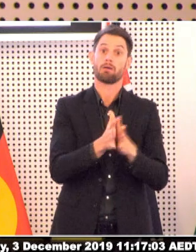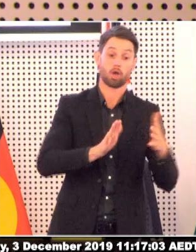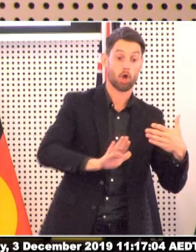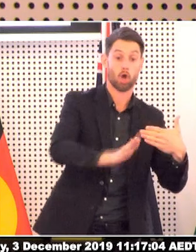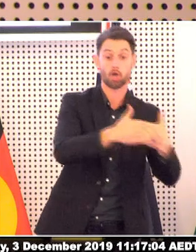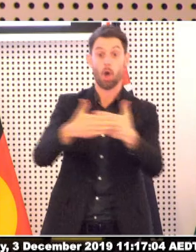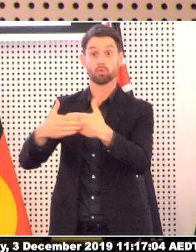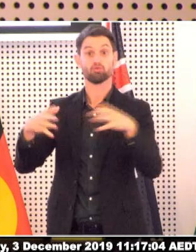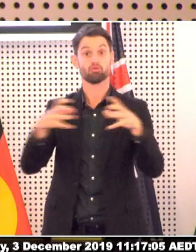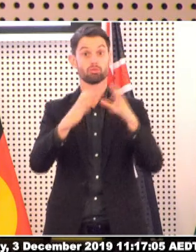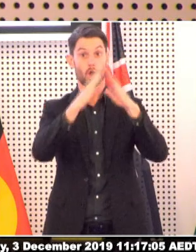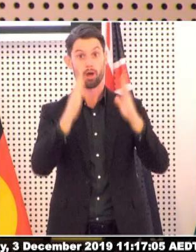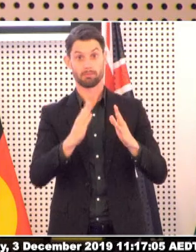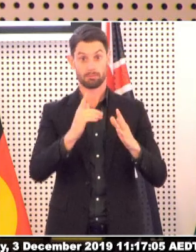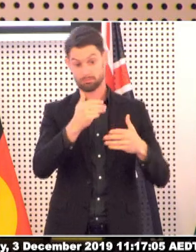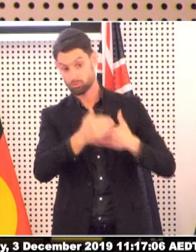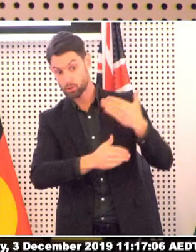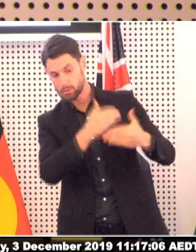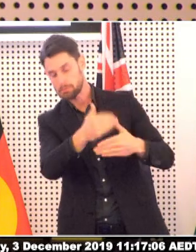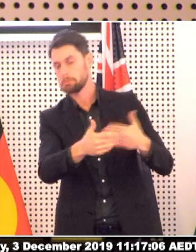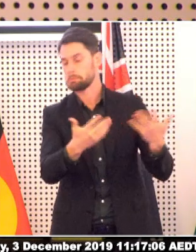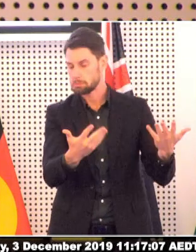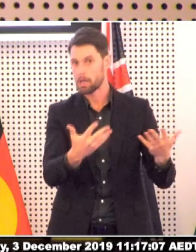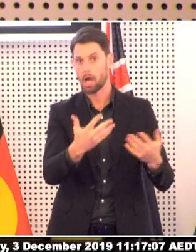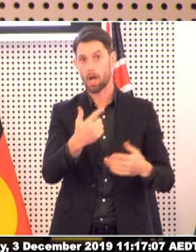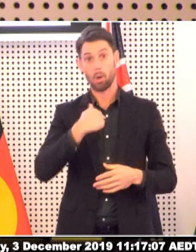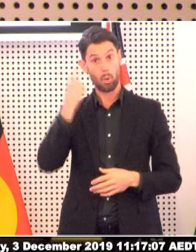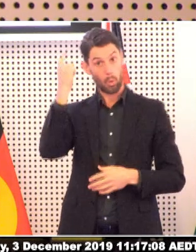While they exist, would you accept that there will be cases